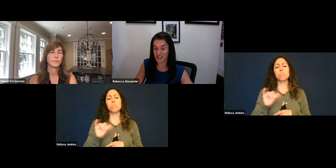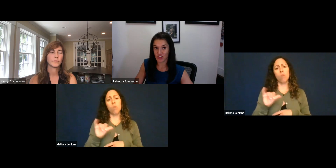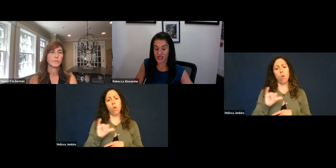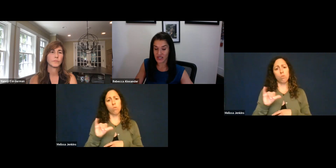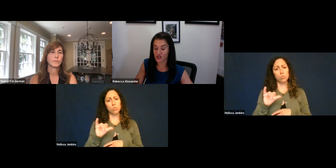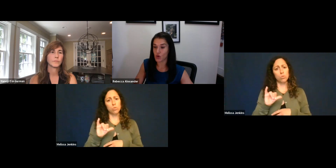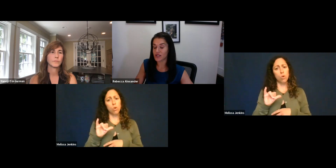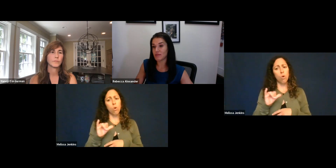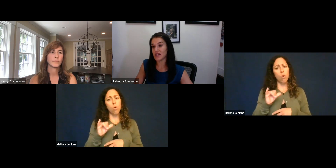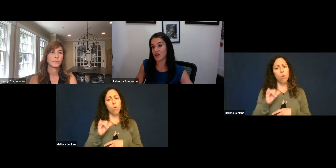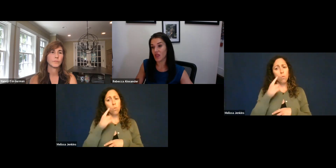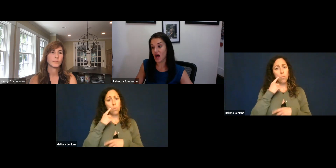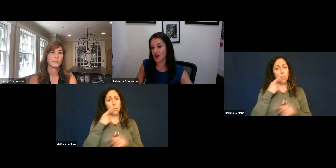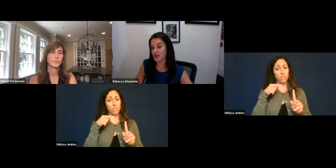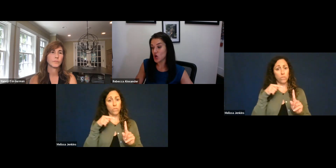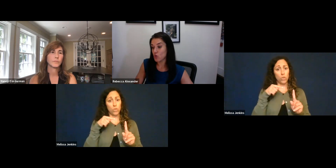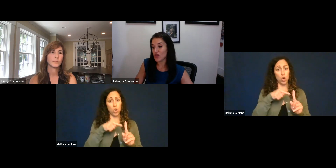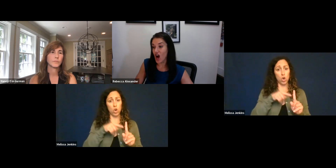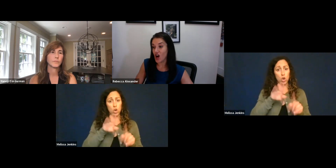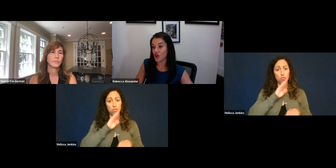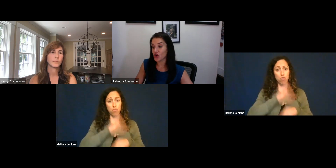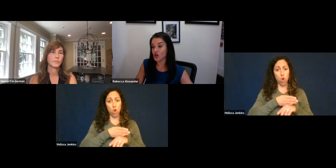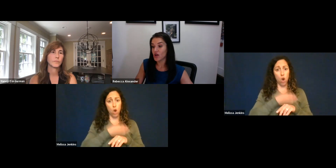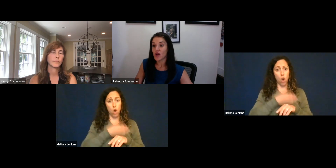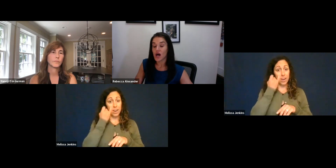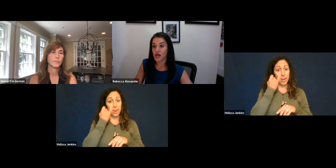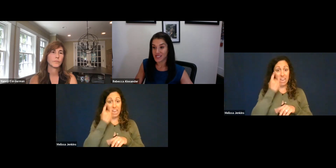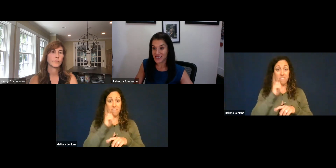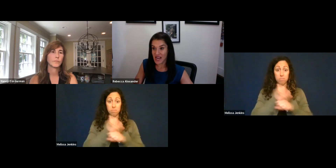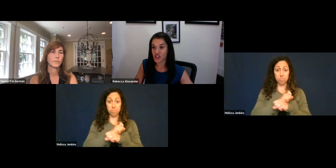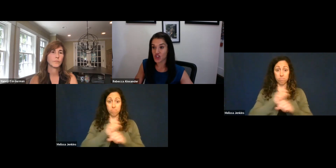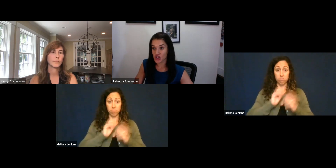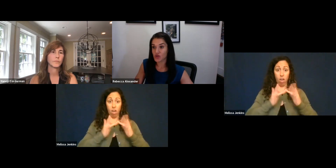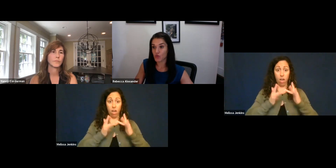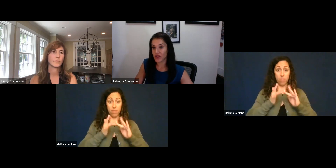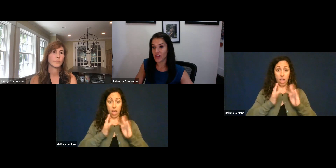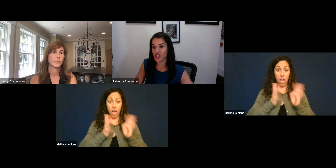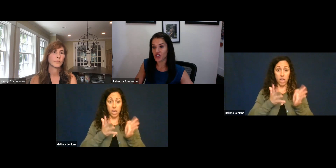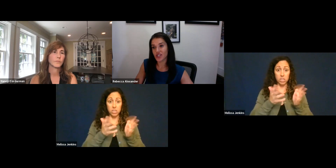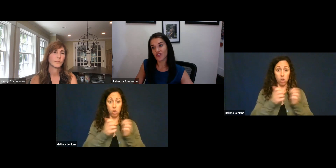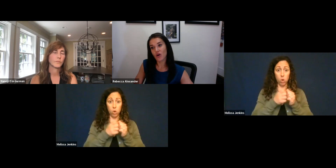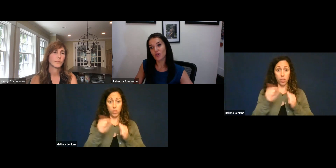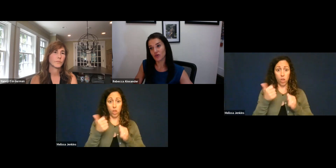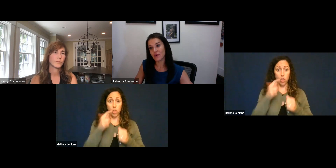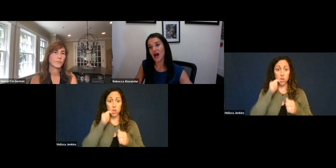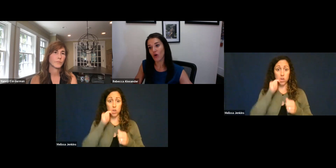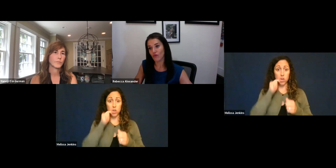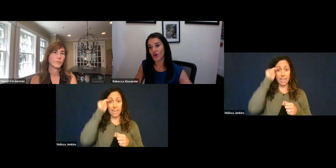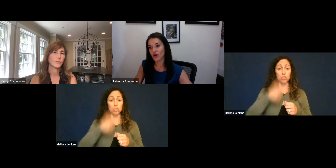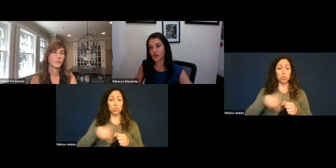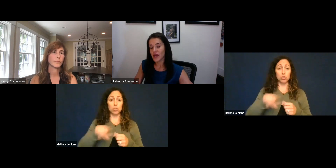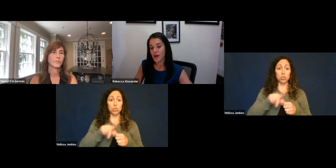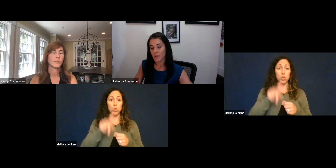if she is going to be online with other teenagers with Usher syndrome, could be helpful.